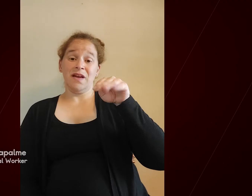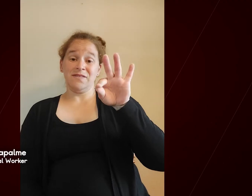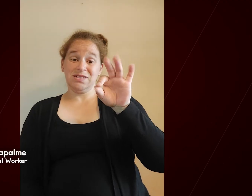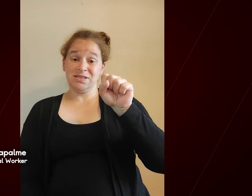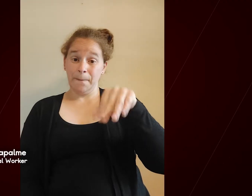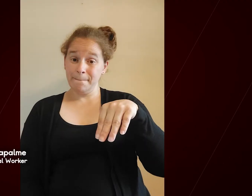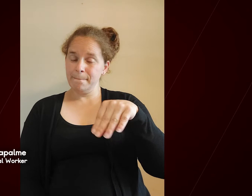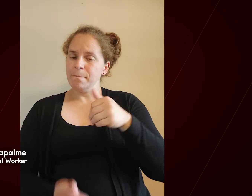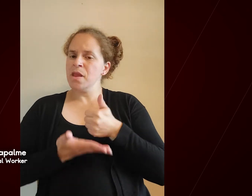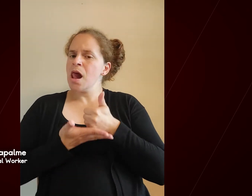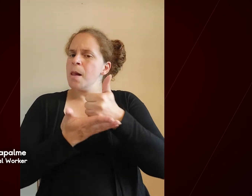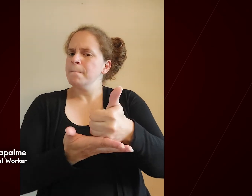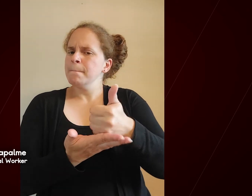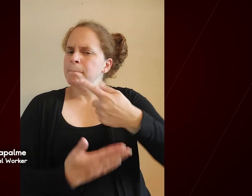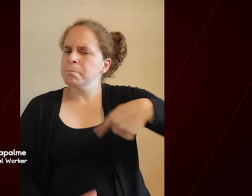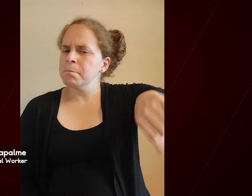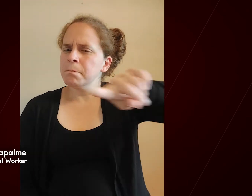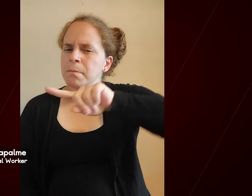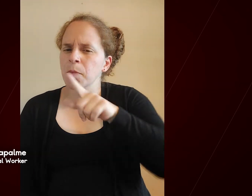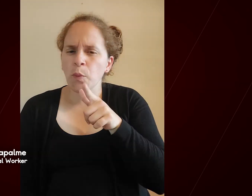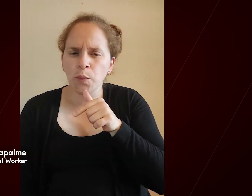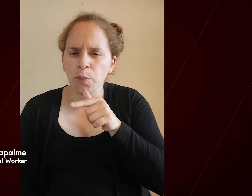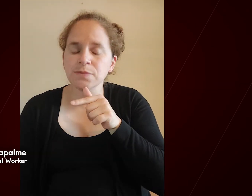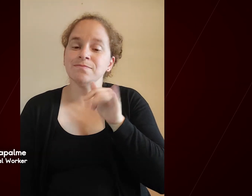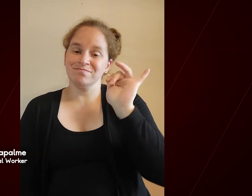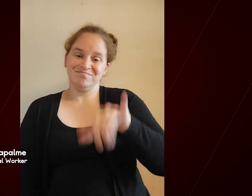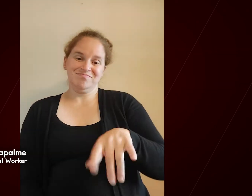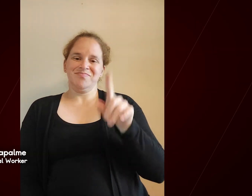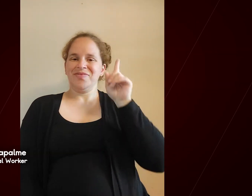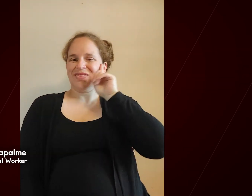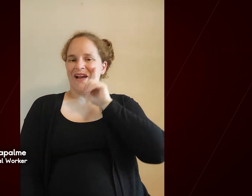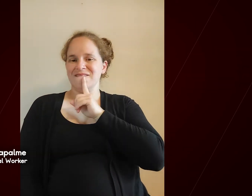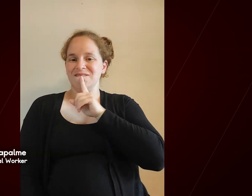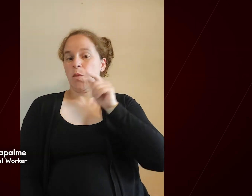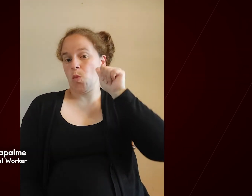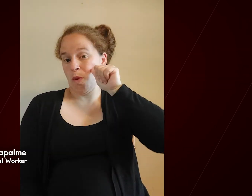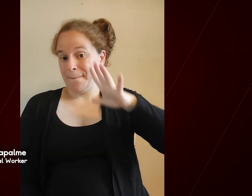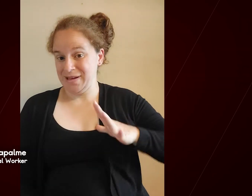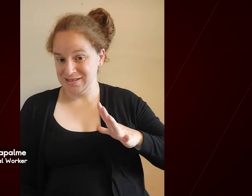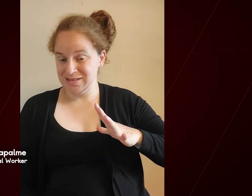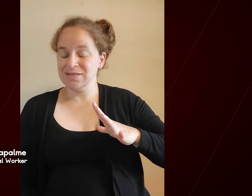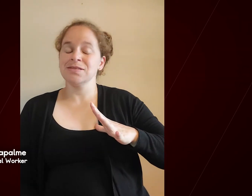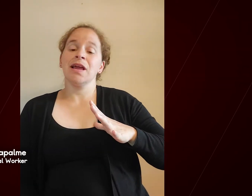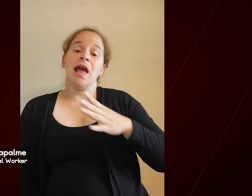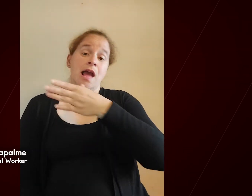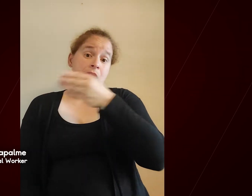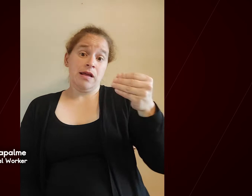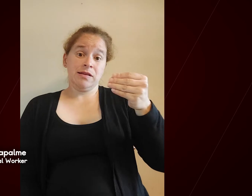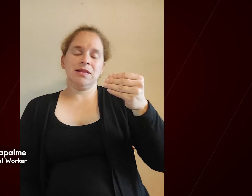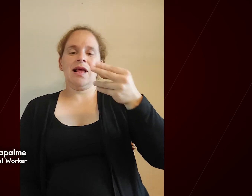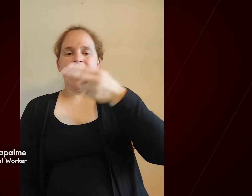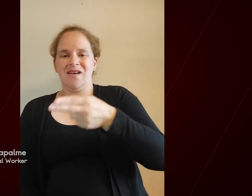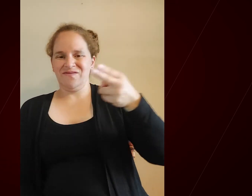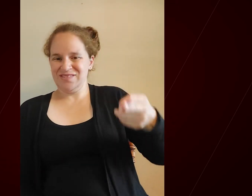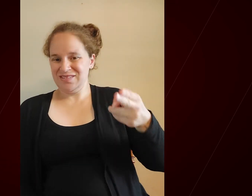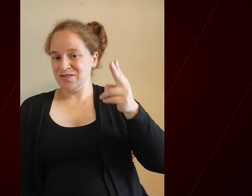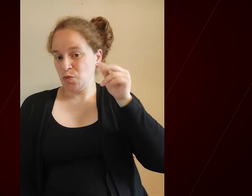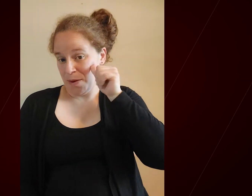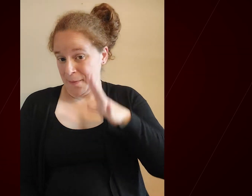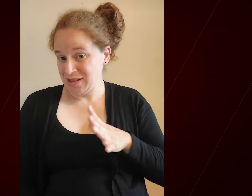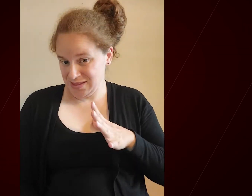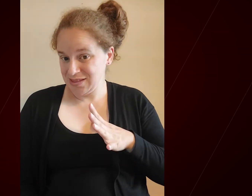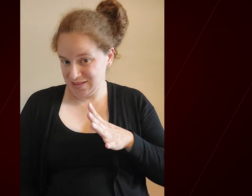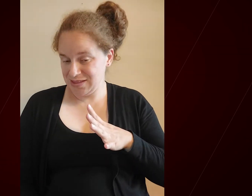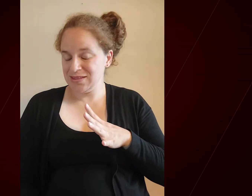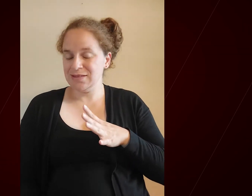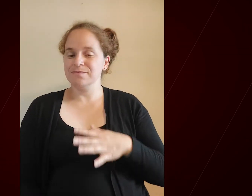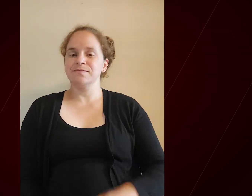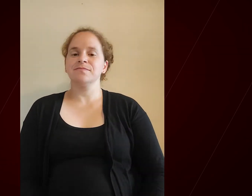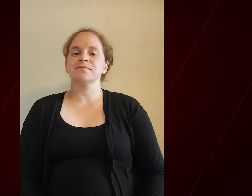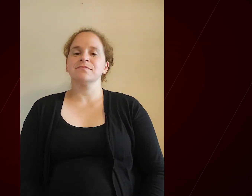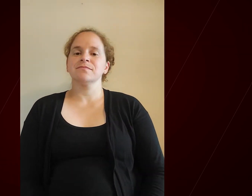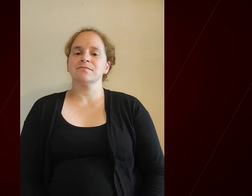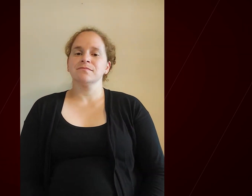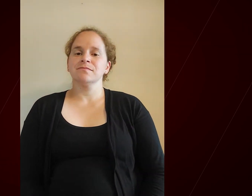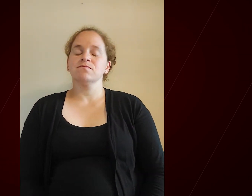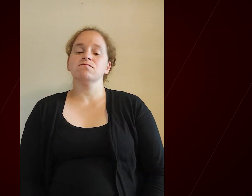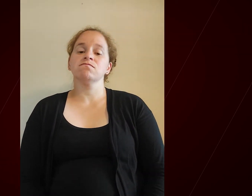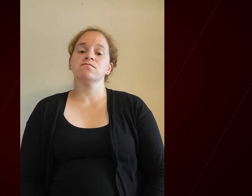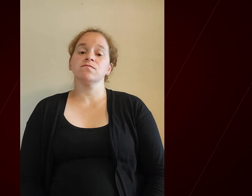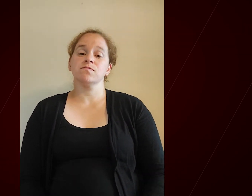MFSM helps Deaf and hard-of-hearing women.